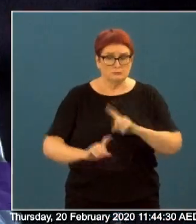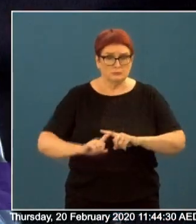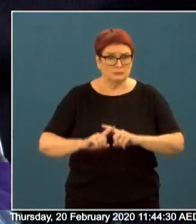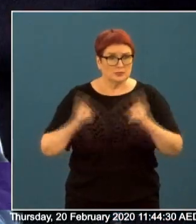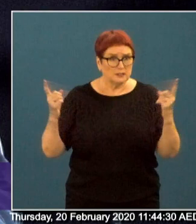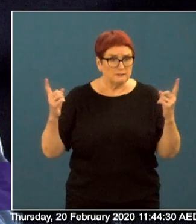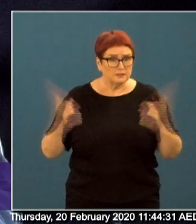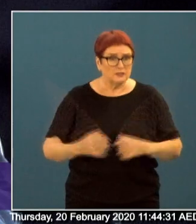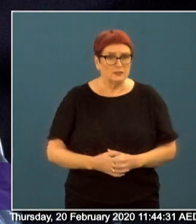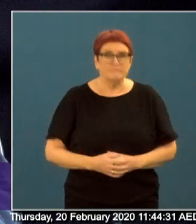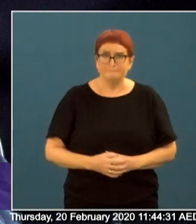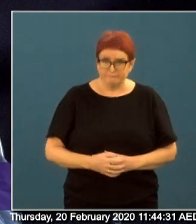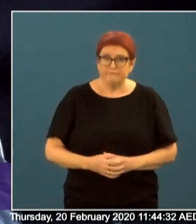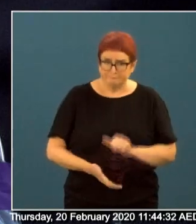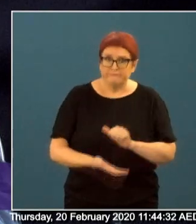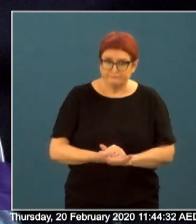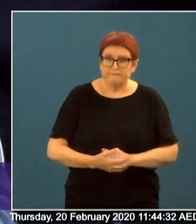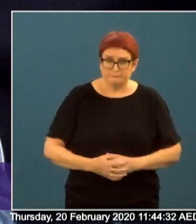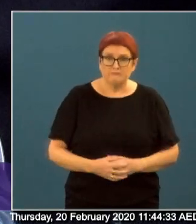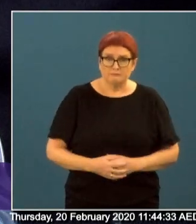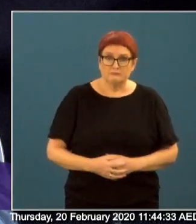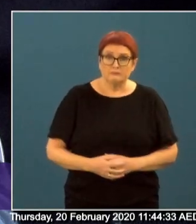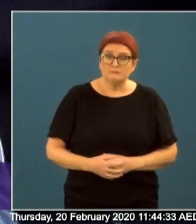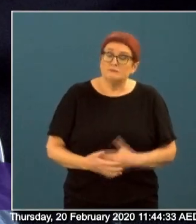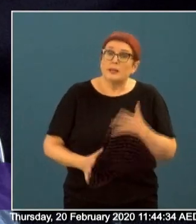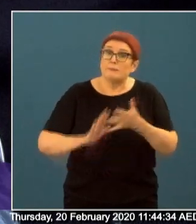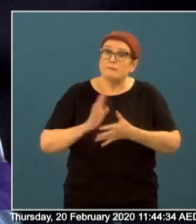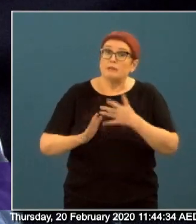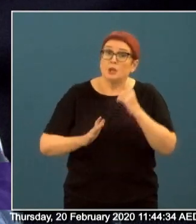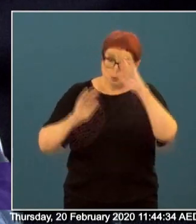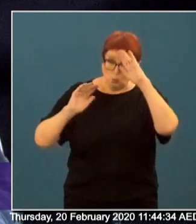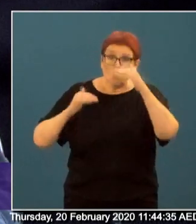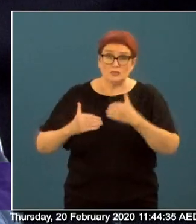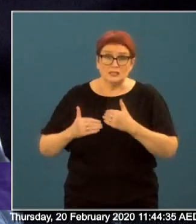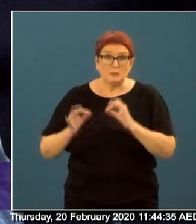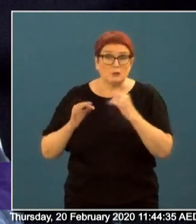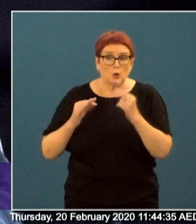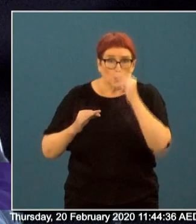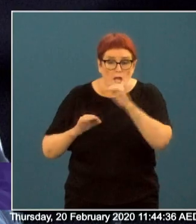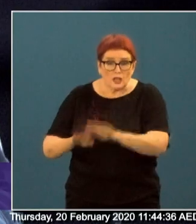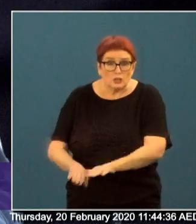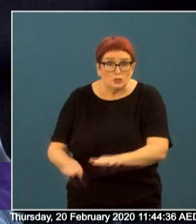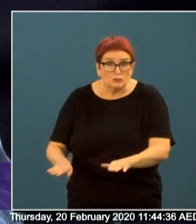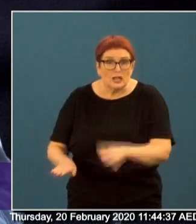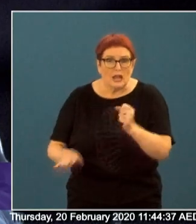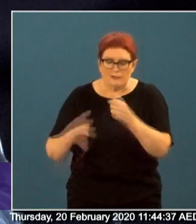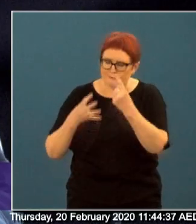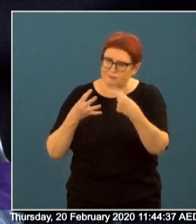So, essentially, it's saying that people on the autism spectrum, particularly younger people, experience multiple health conditions.